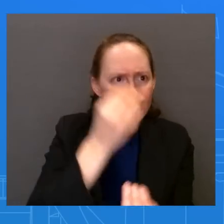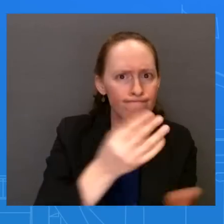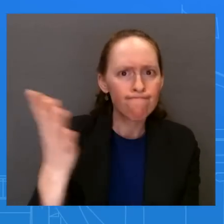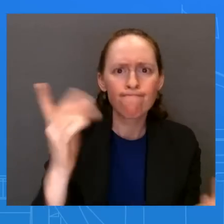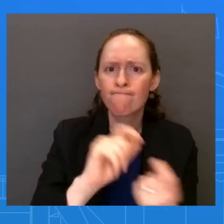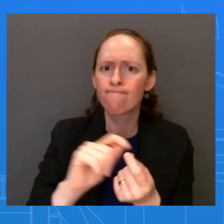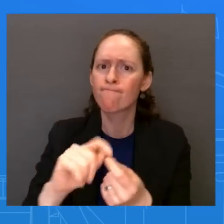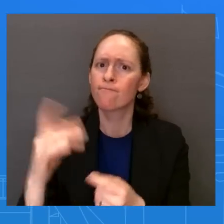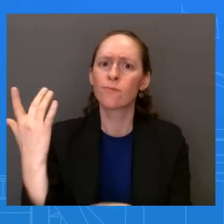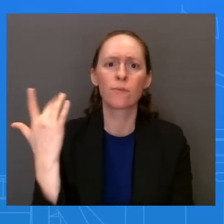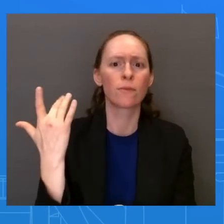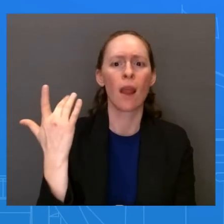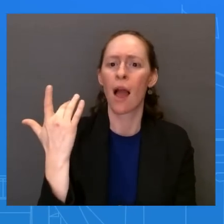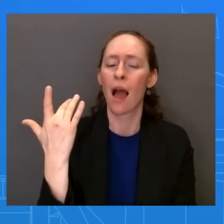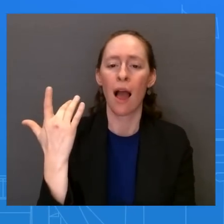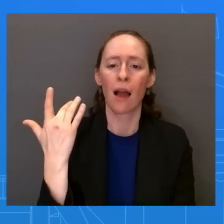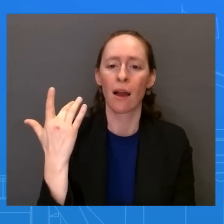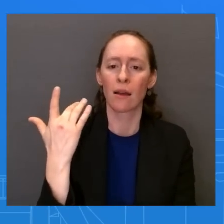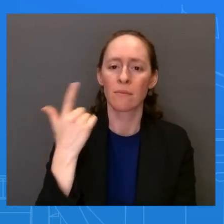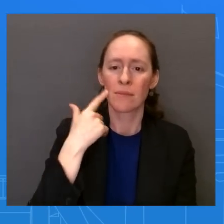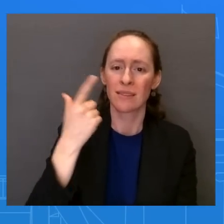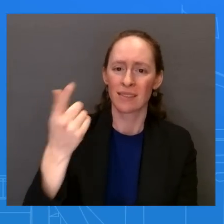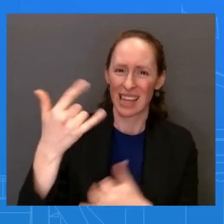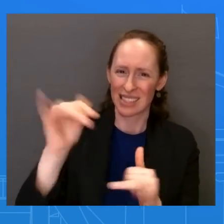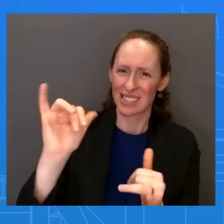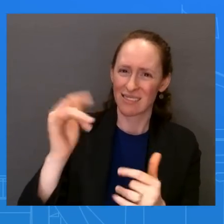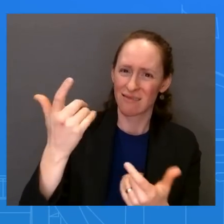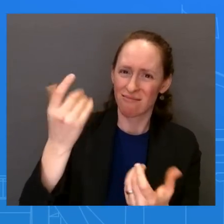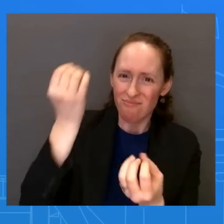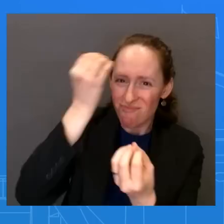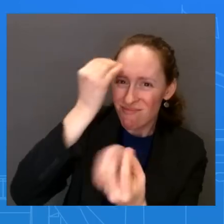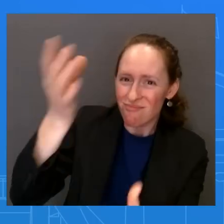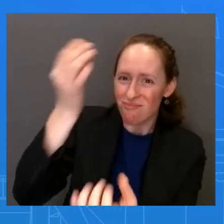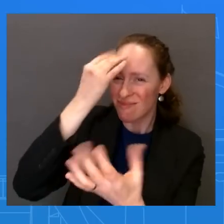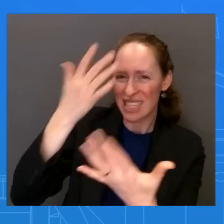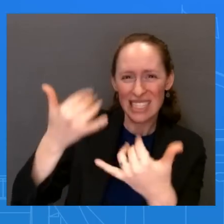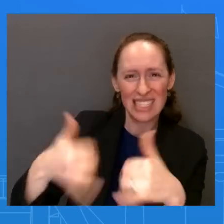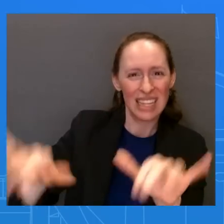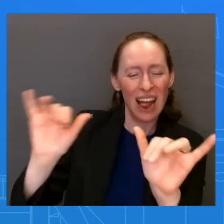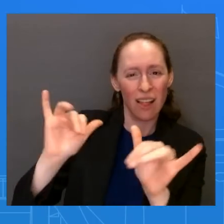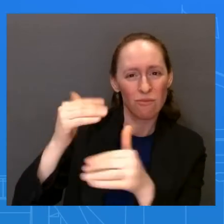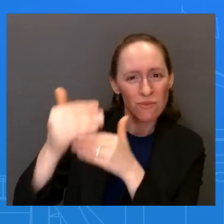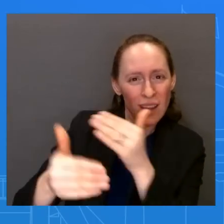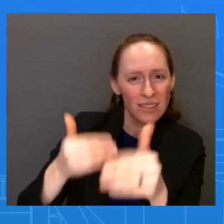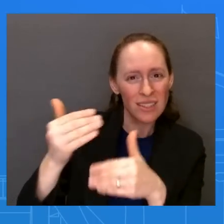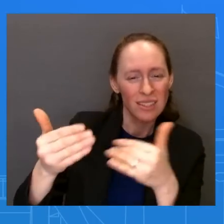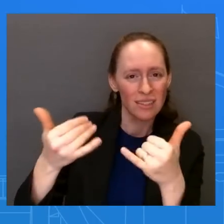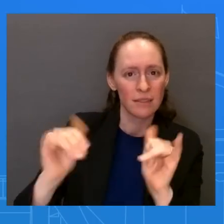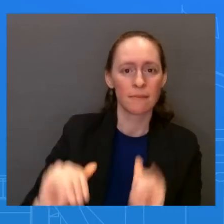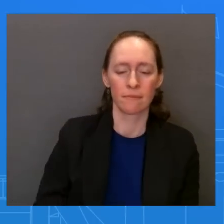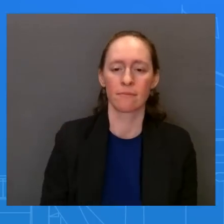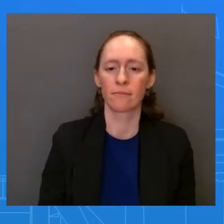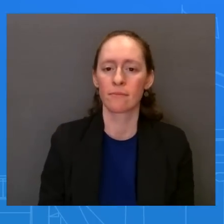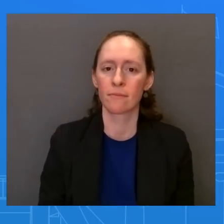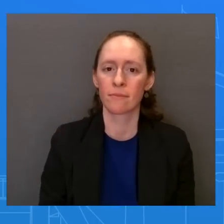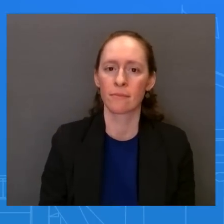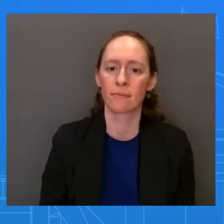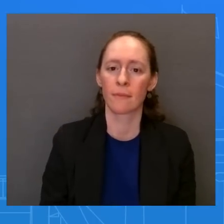that, as further information develops, answers provided on this periodic basis may be incomplete." When the White House did release a statement,